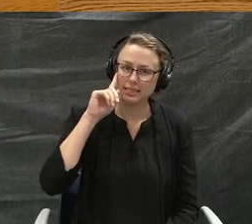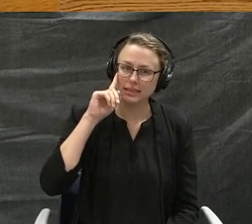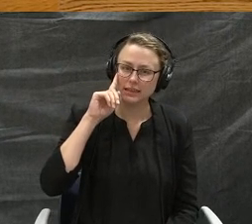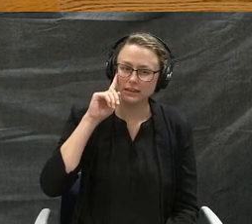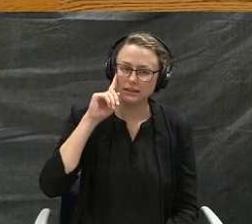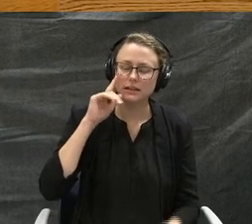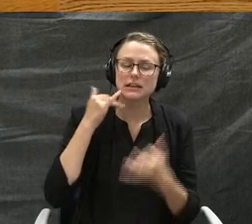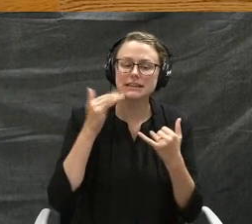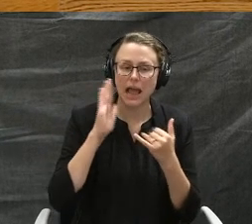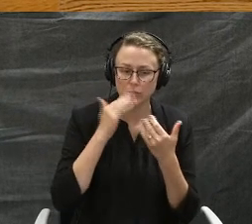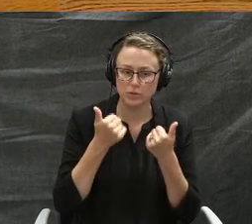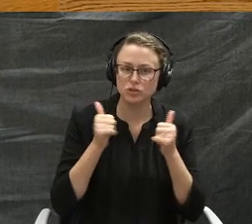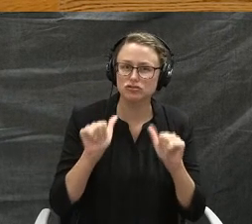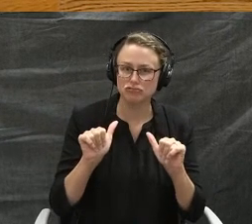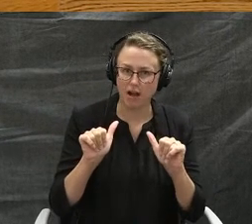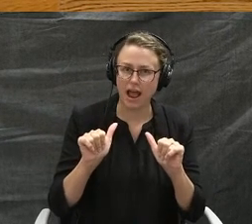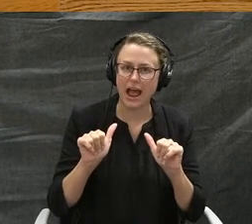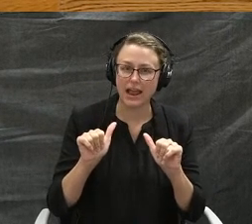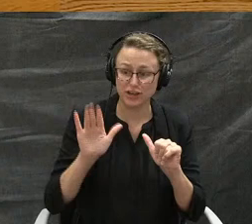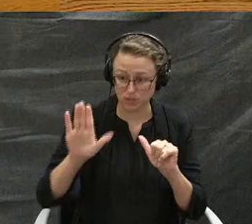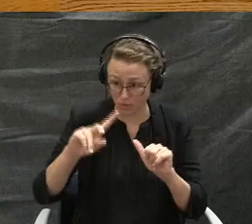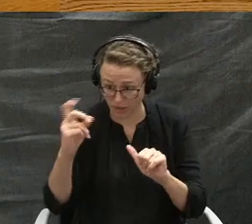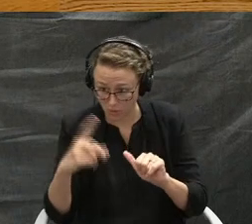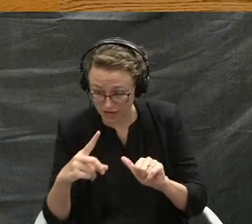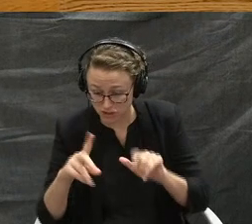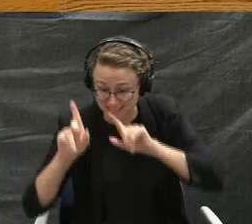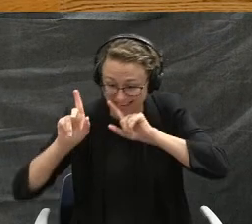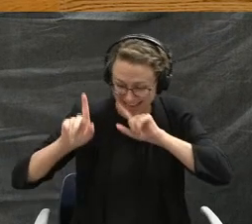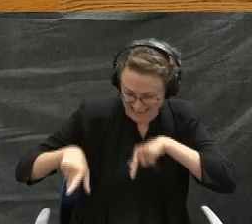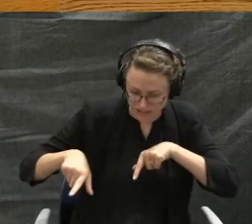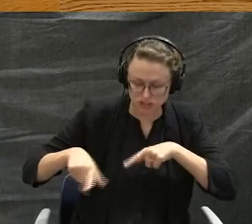raised if they're not answered by the plan that goes out. So,